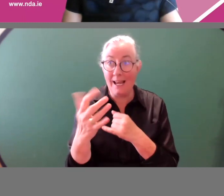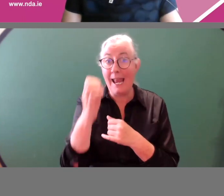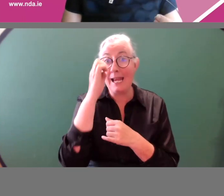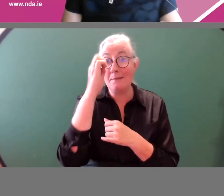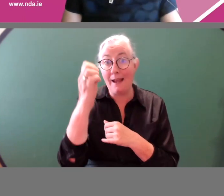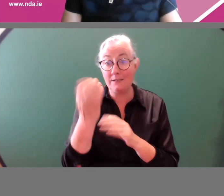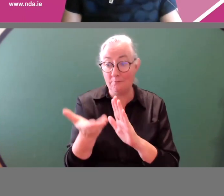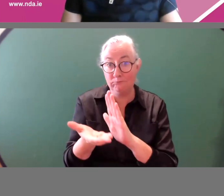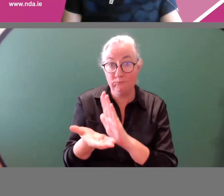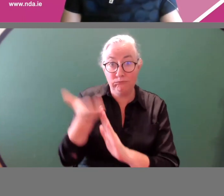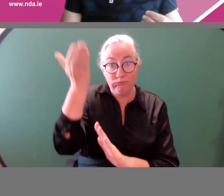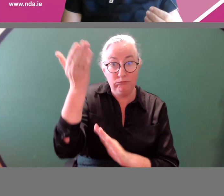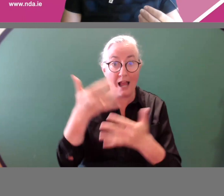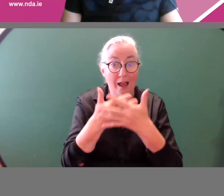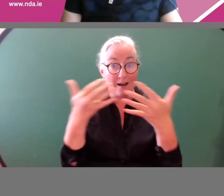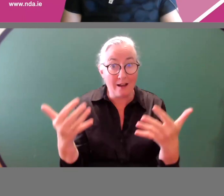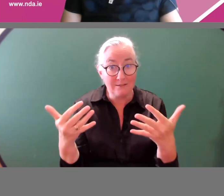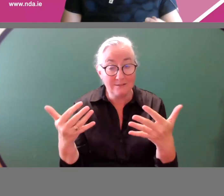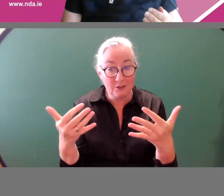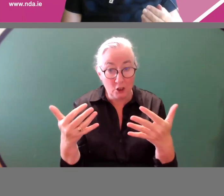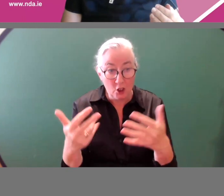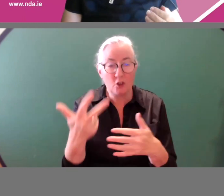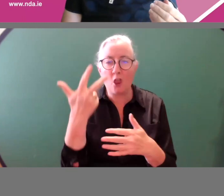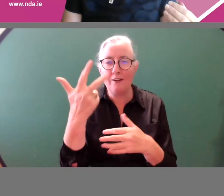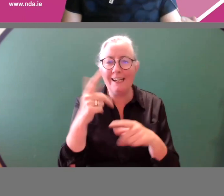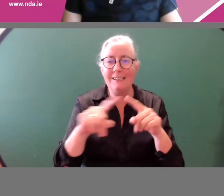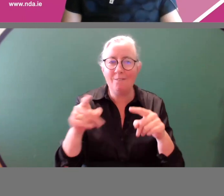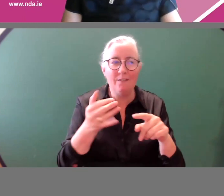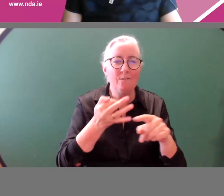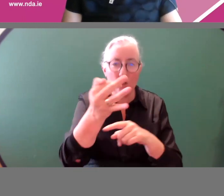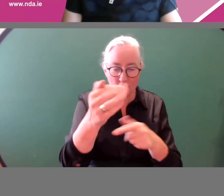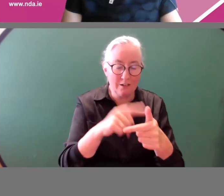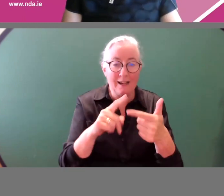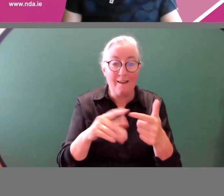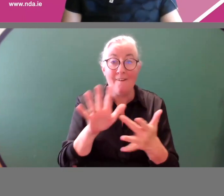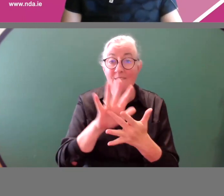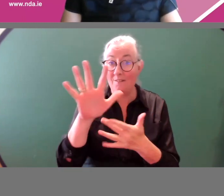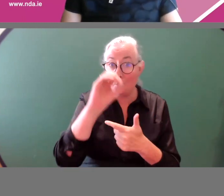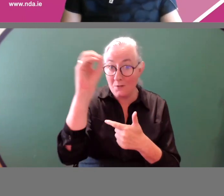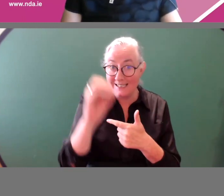very significantly. So in that projection that increase was going from 15% which is what we had